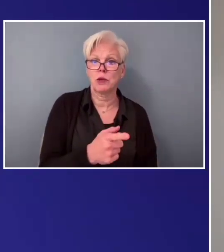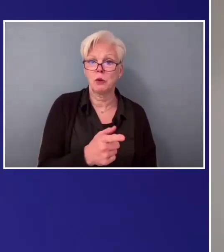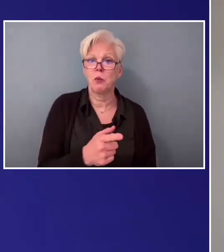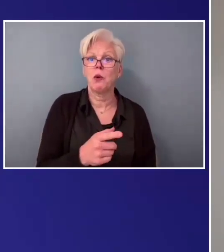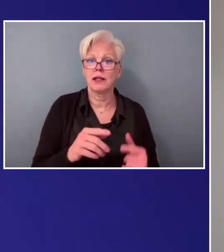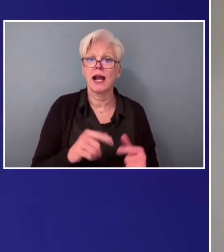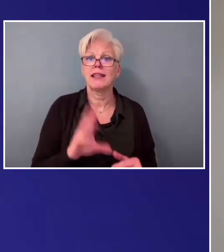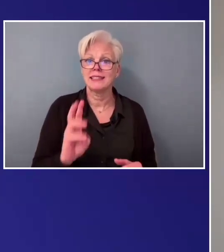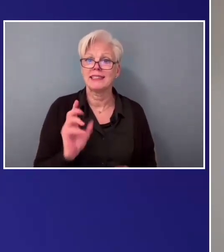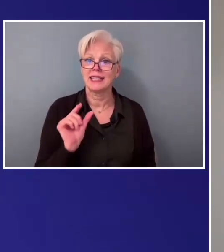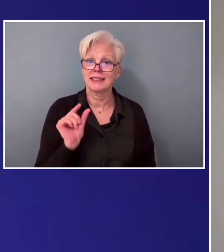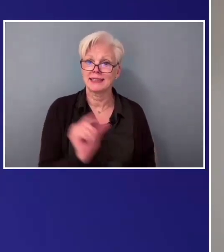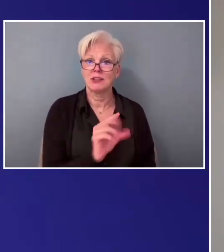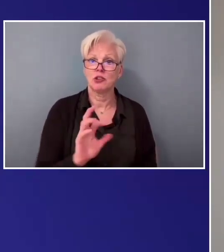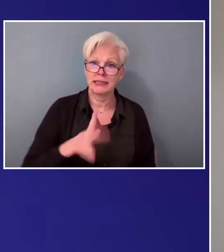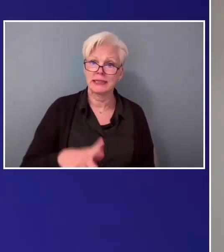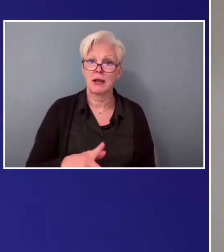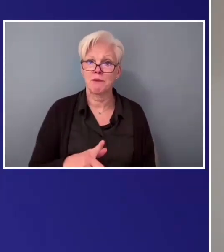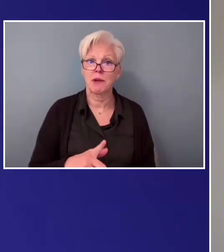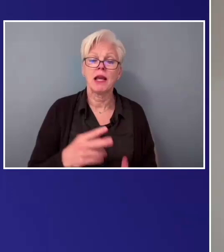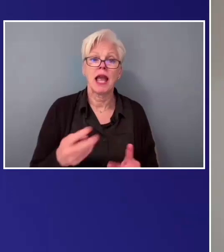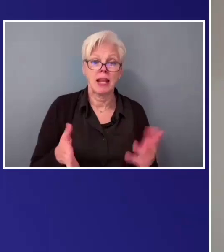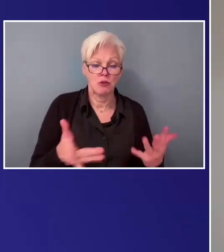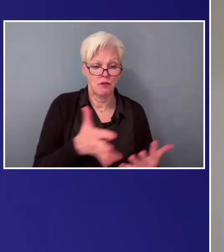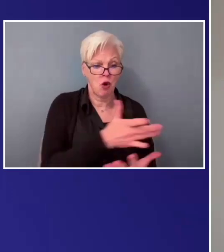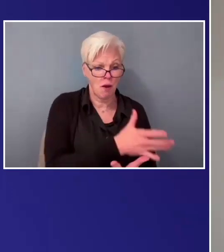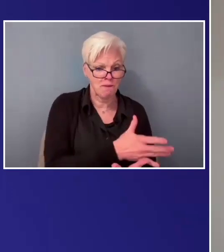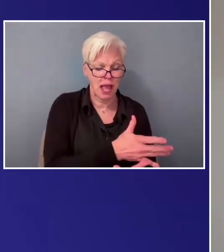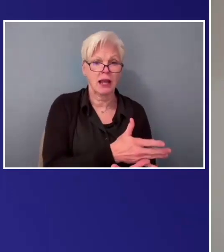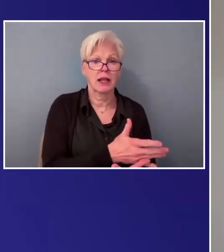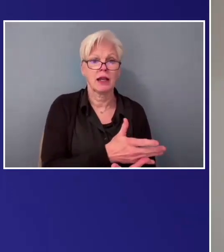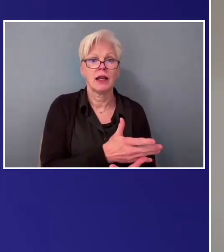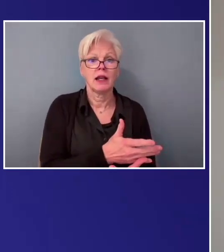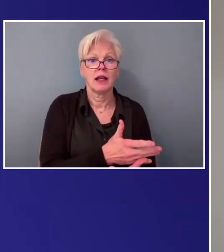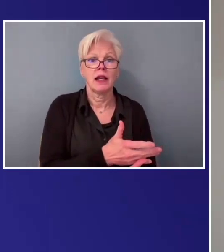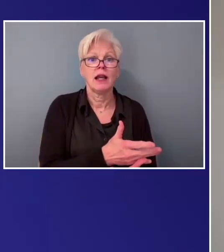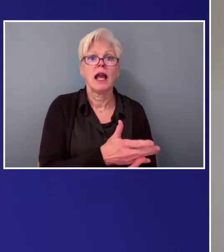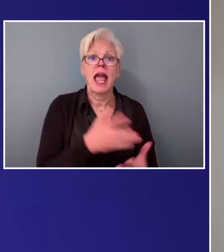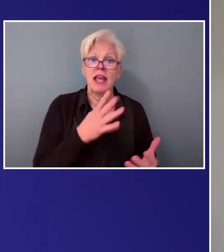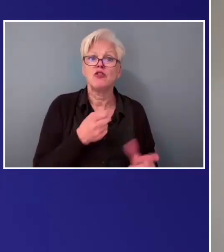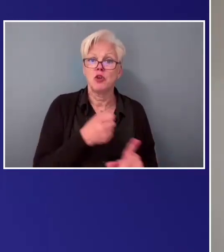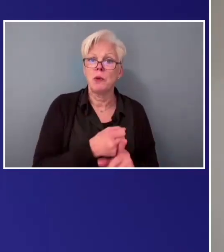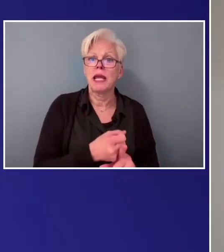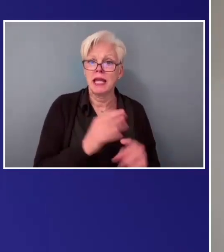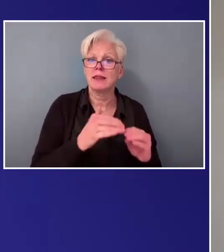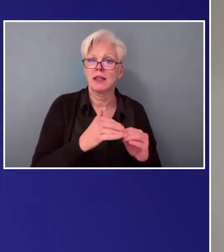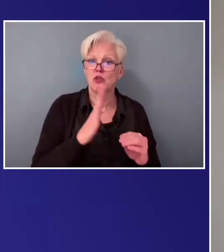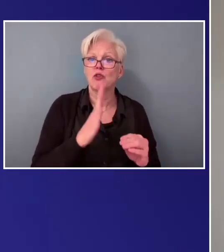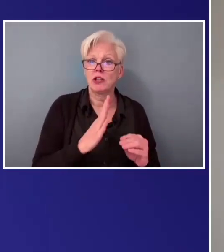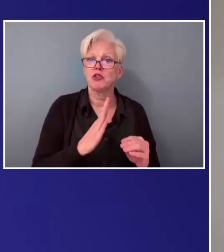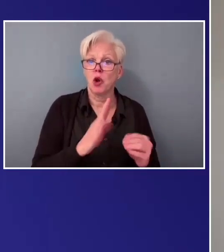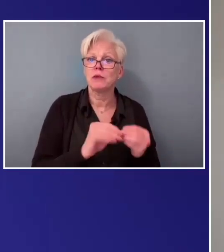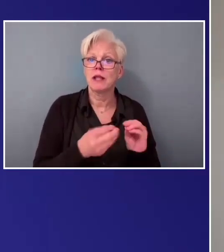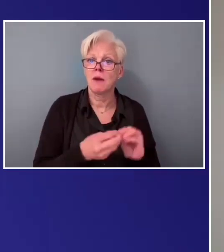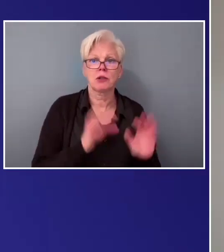you looked back four years and you got to the statistically reliable threshold limit, you would stop. But if you still needed to